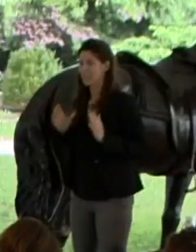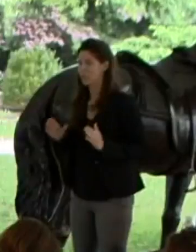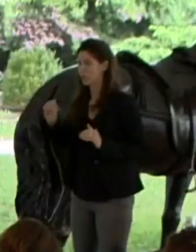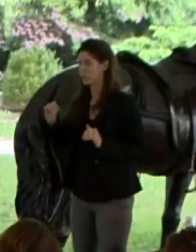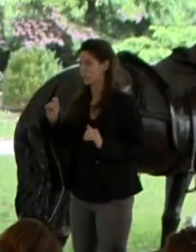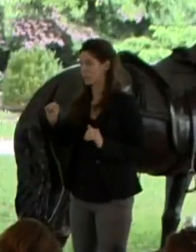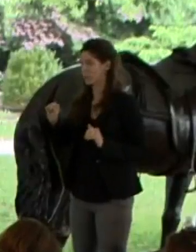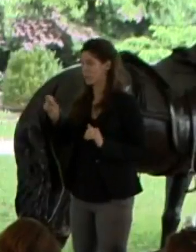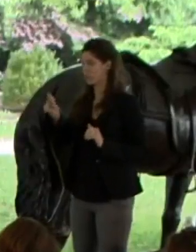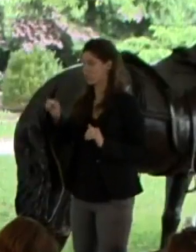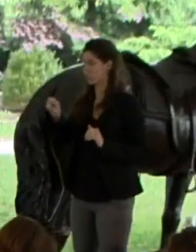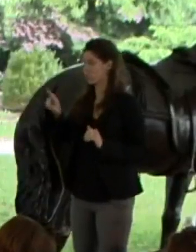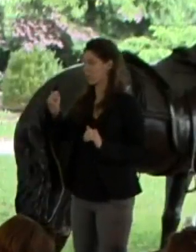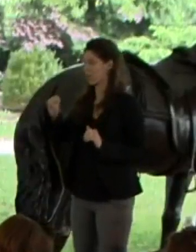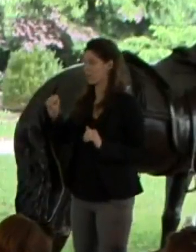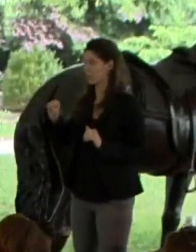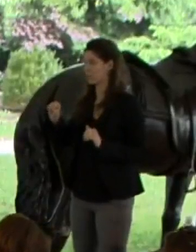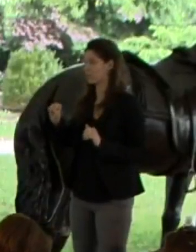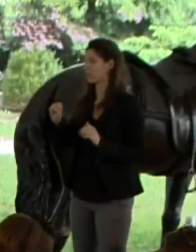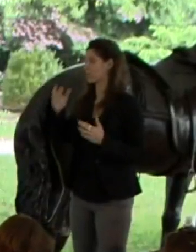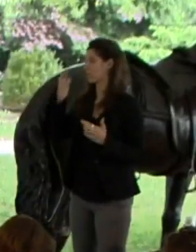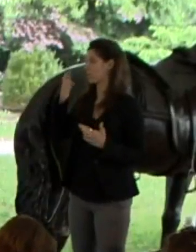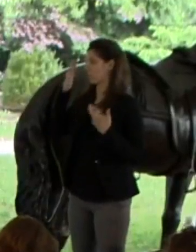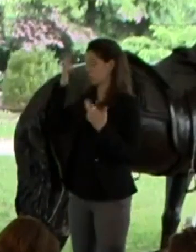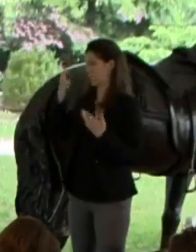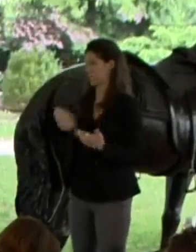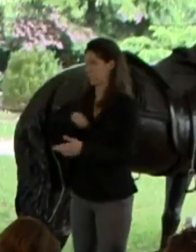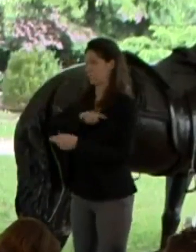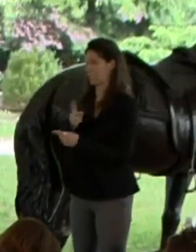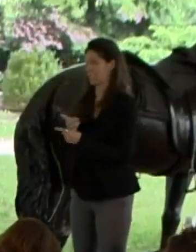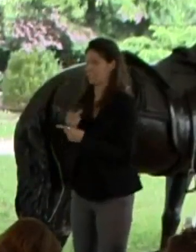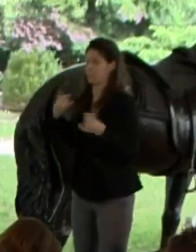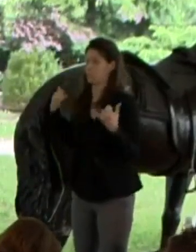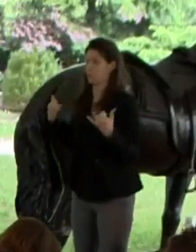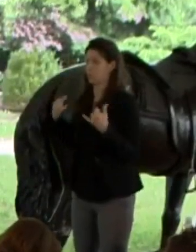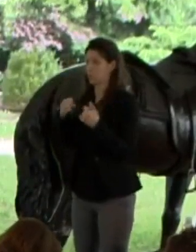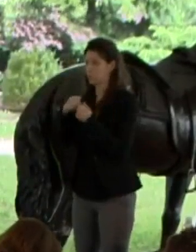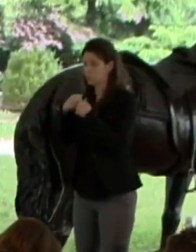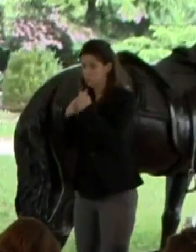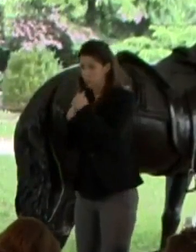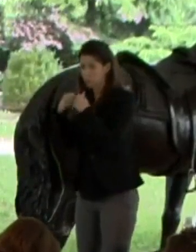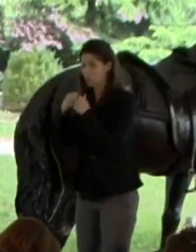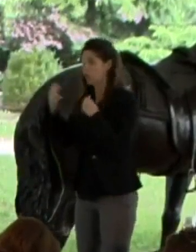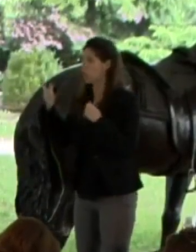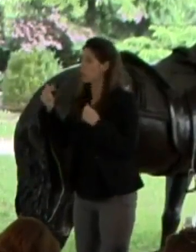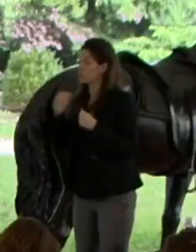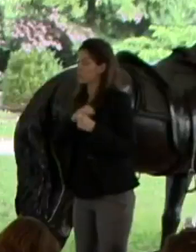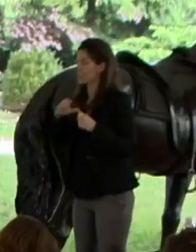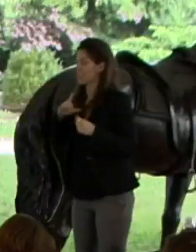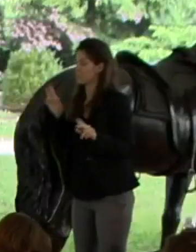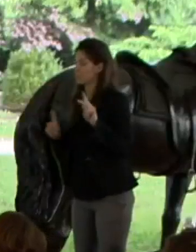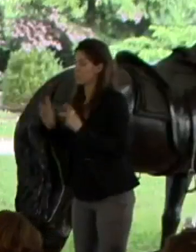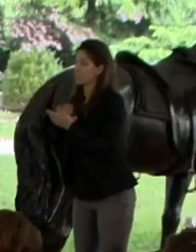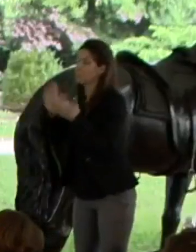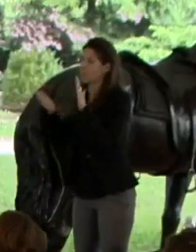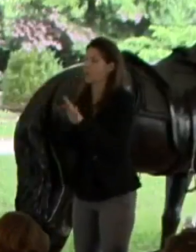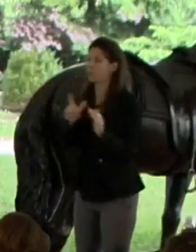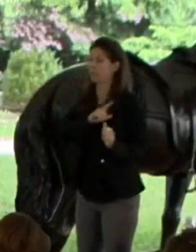NOW, AT THE PREVIOUS STATEHOOD CONVENTION I HEARD FROM SENATOR